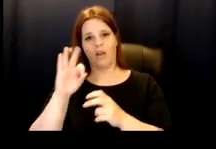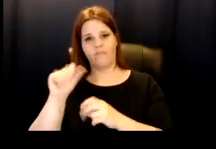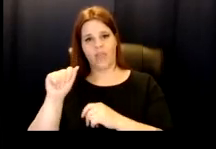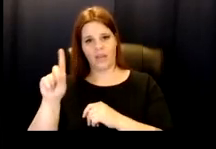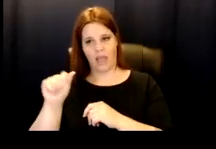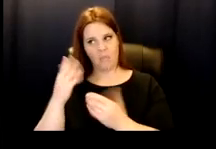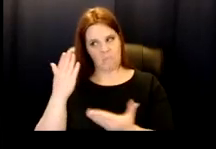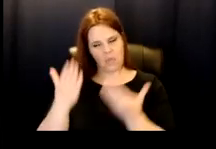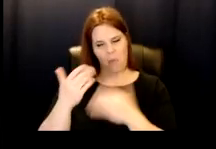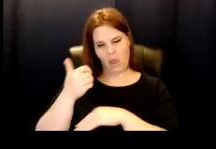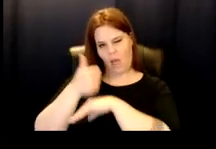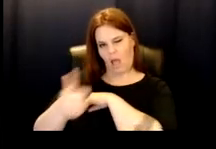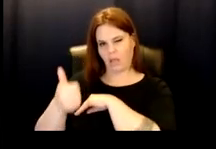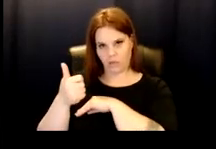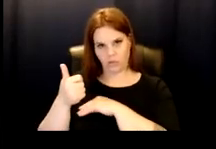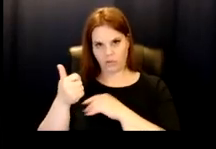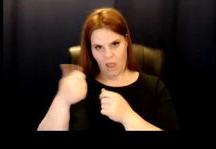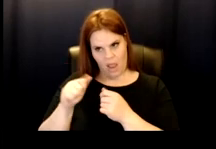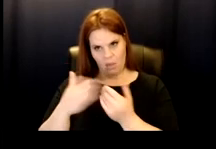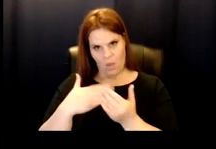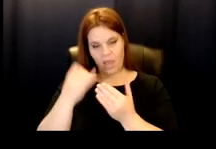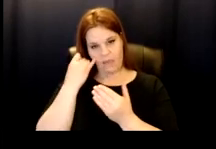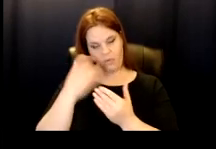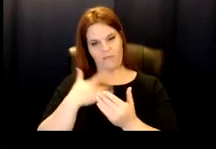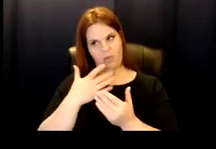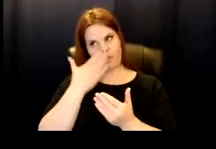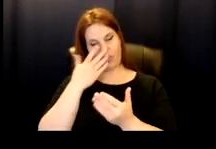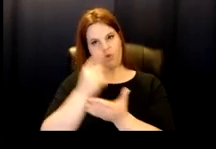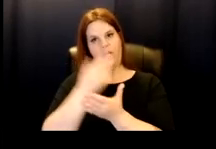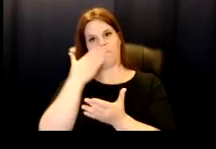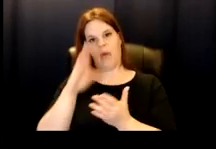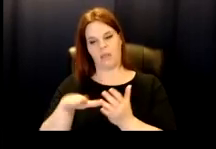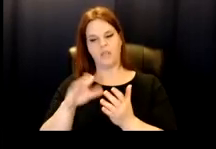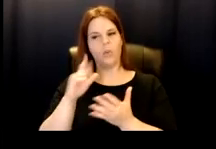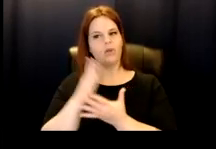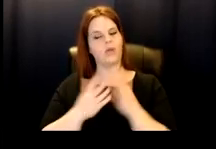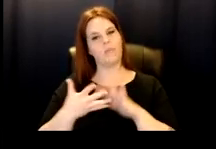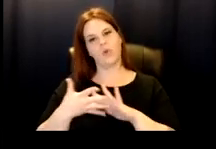anyway if you feel you have been treated poorly. So there is some nuances with addiction, active